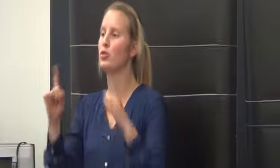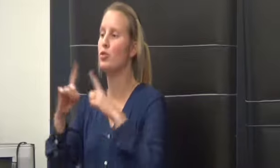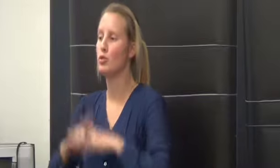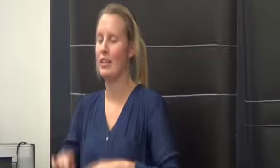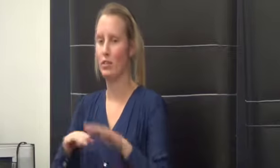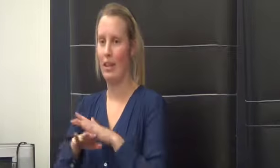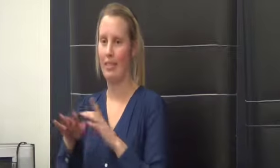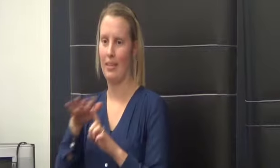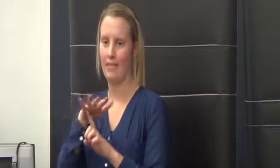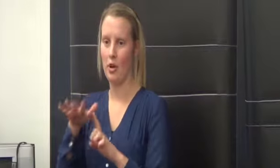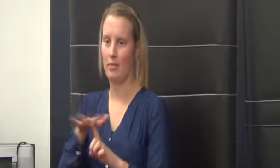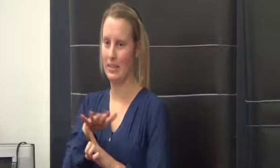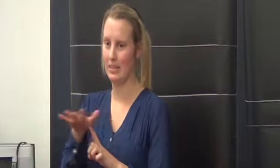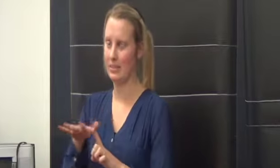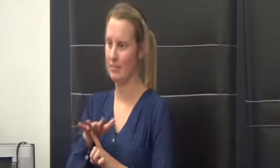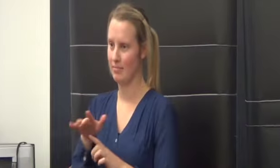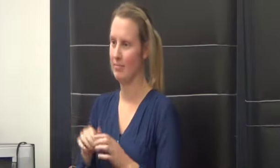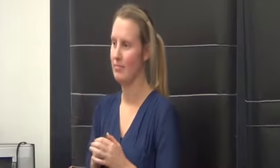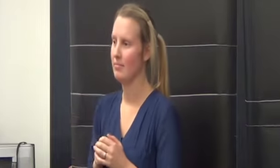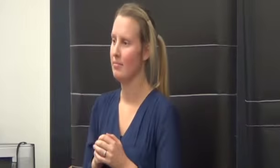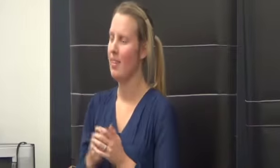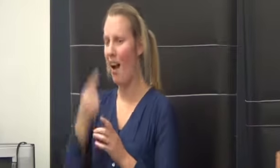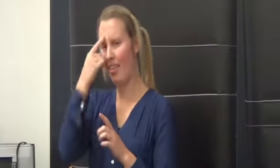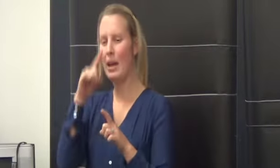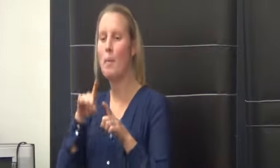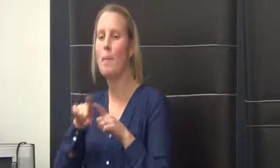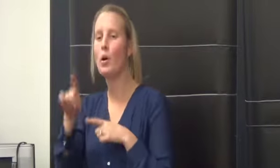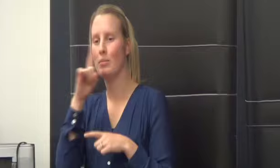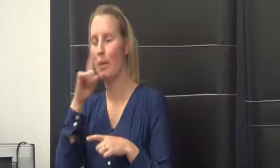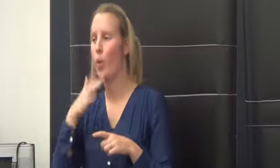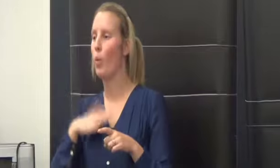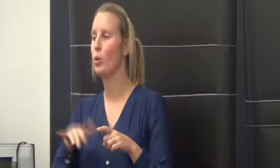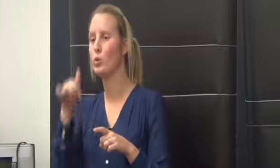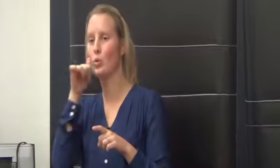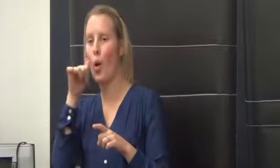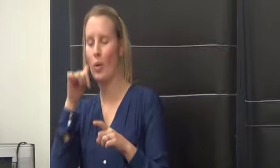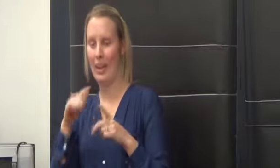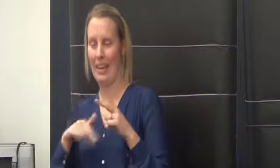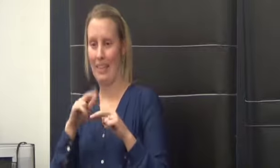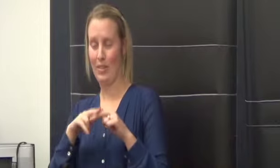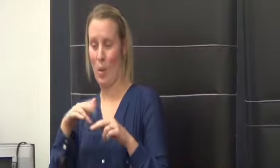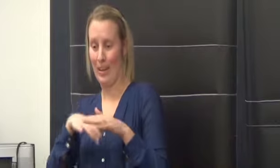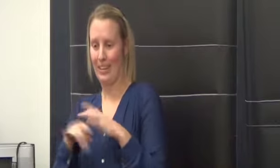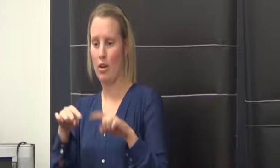That's something most people want to know like if someone has left the room or come in to the room.